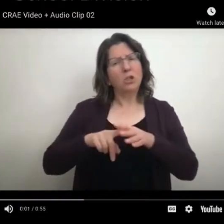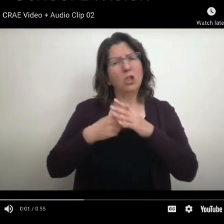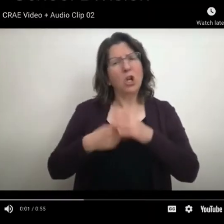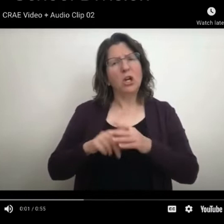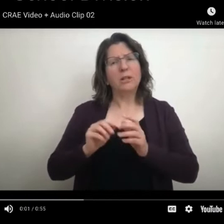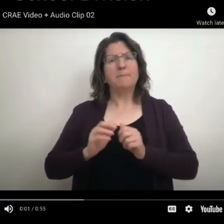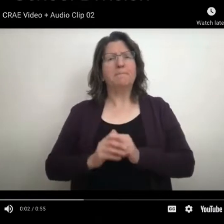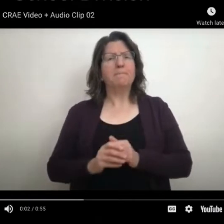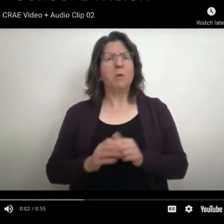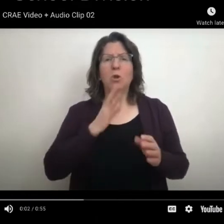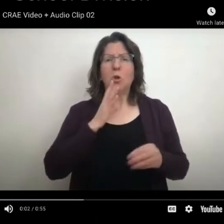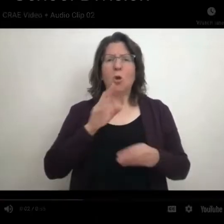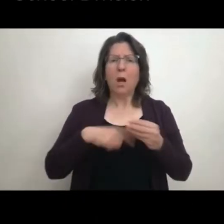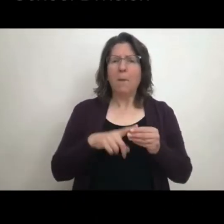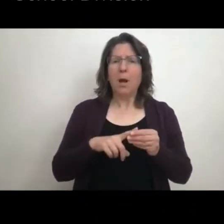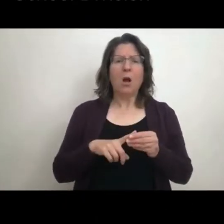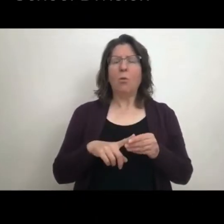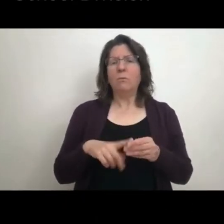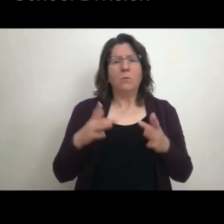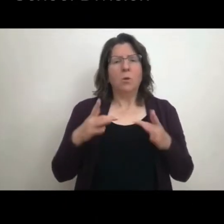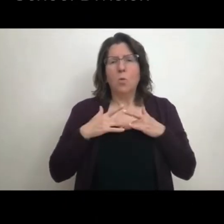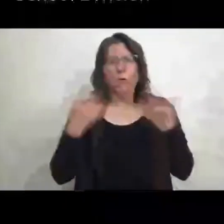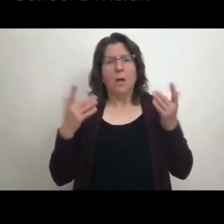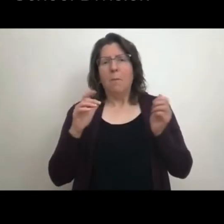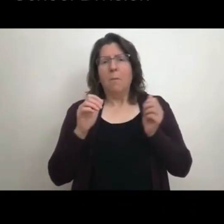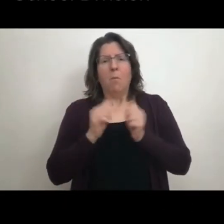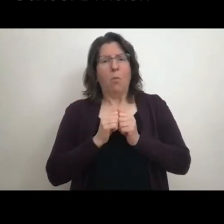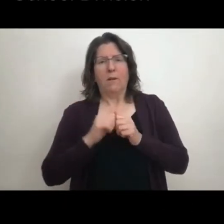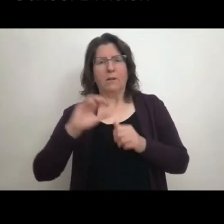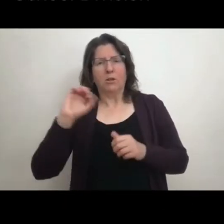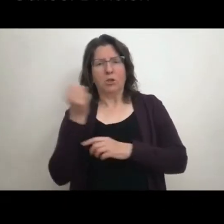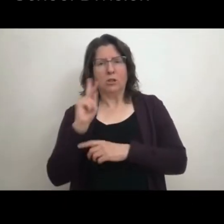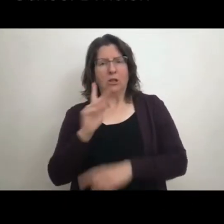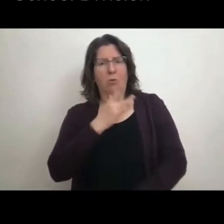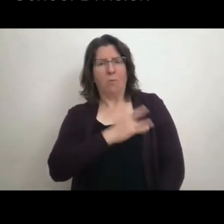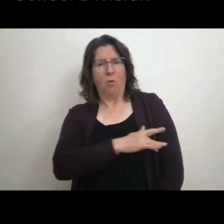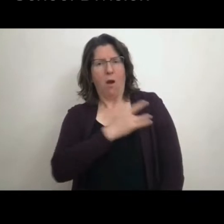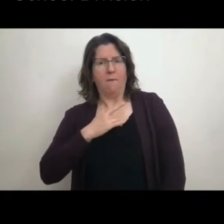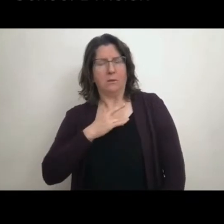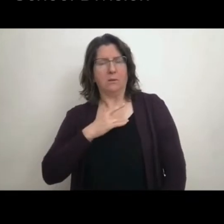I want to start by providing a bit of a backdrop to what was happening in the